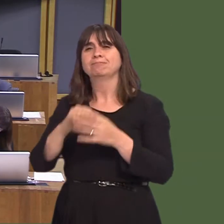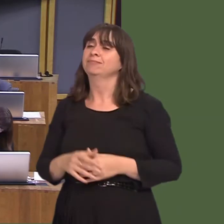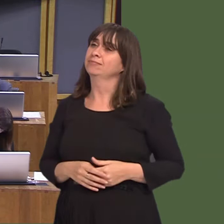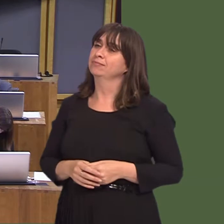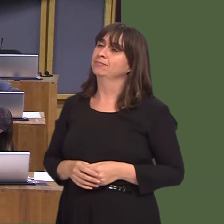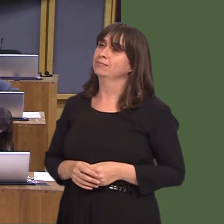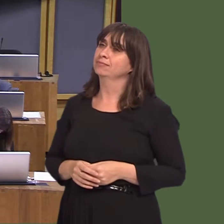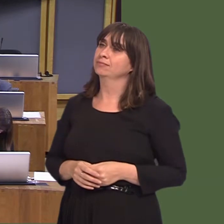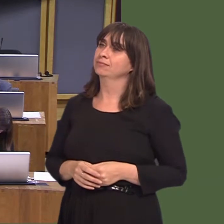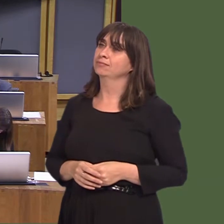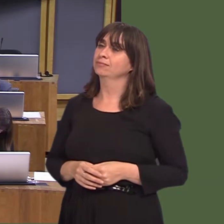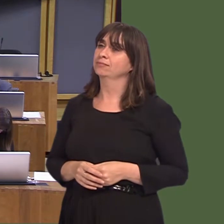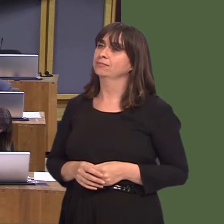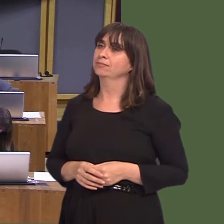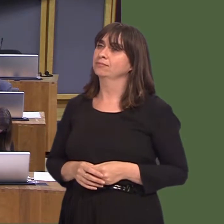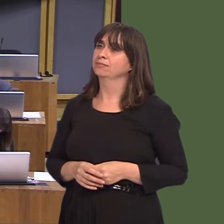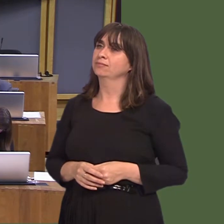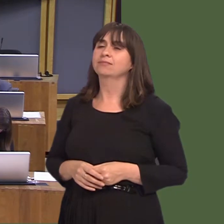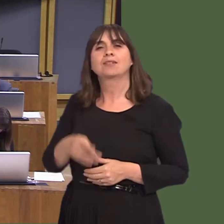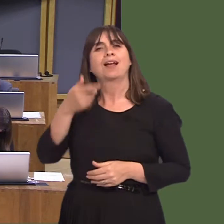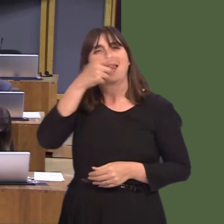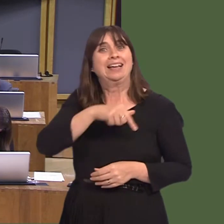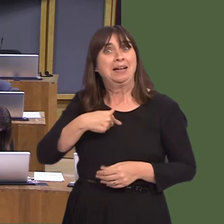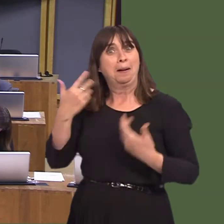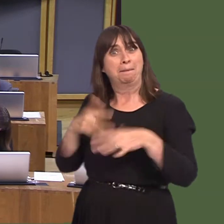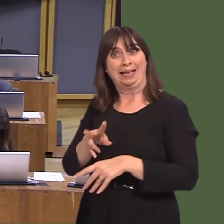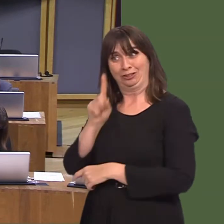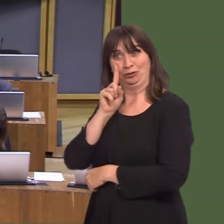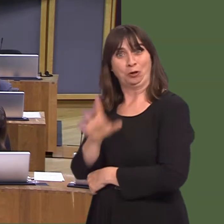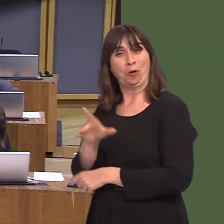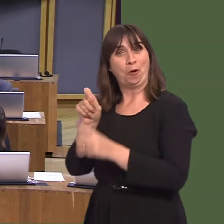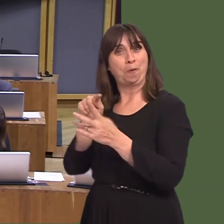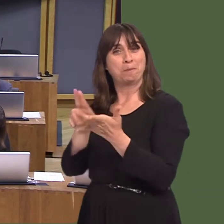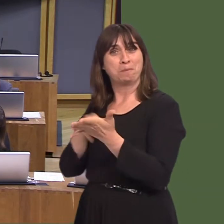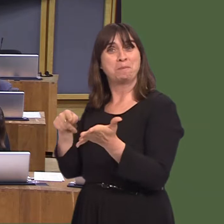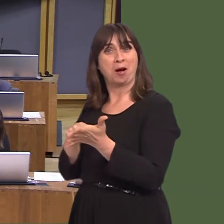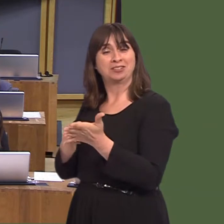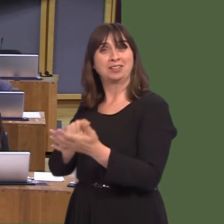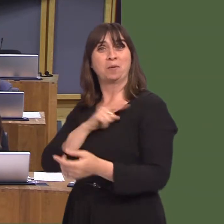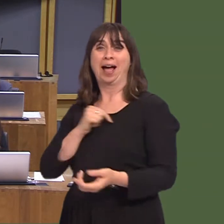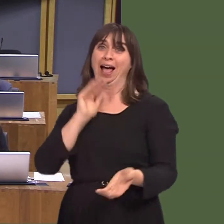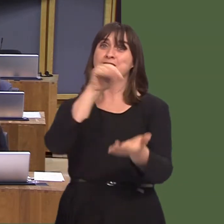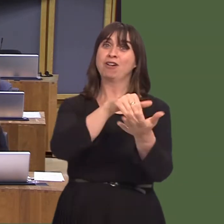Carwyn Jones AM: I've been fortunate enough to see PONT's work at first hand in MbaleóI was there in 2014.